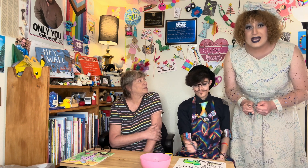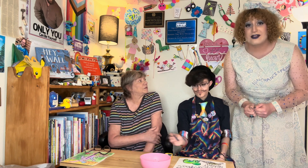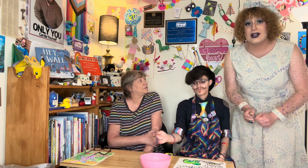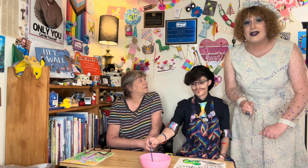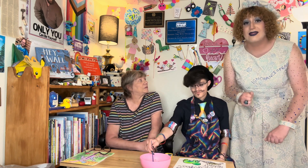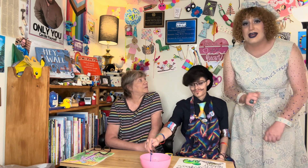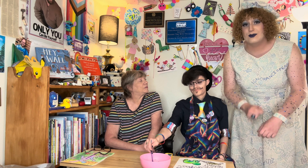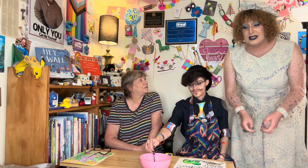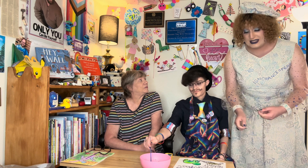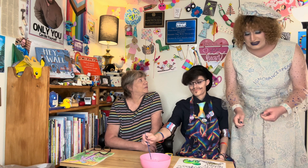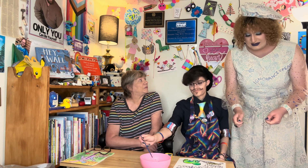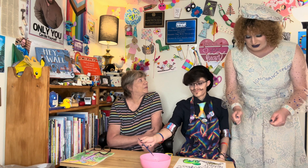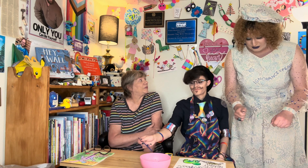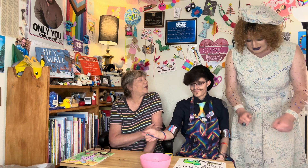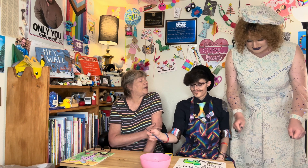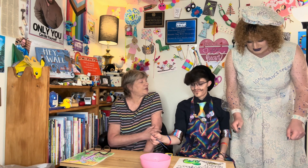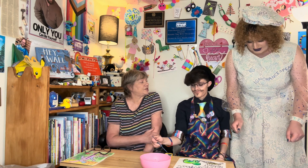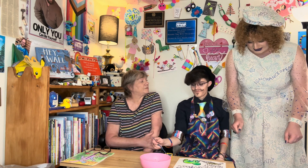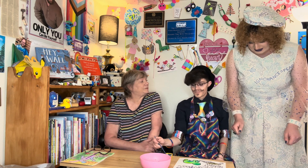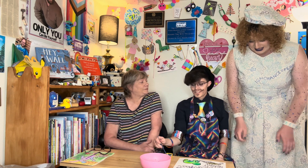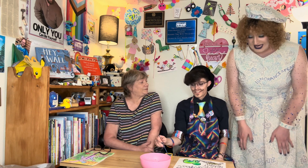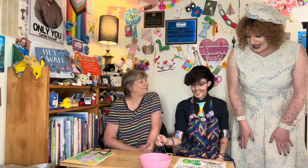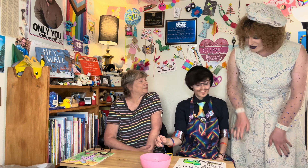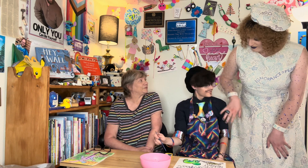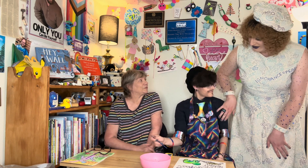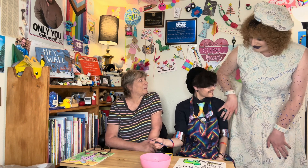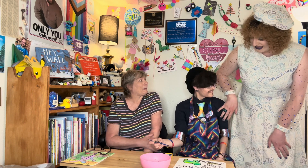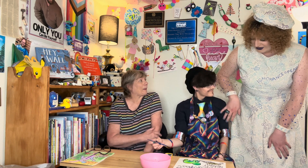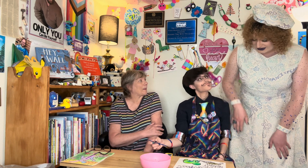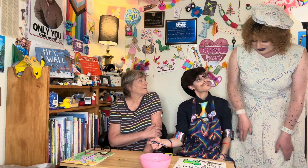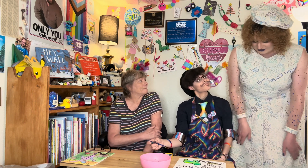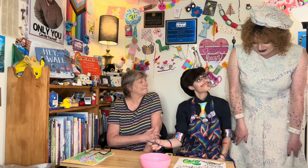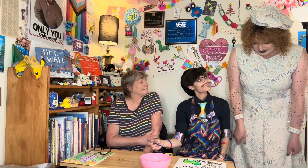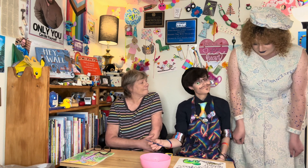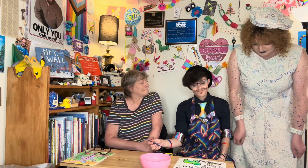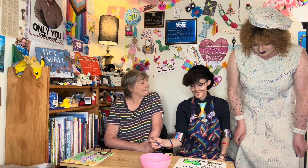together, and then we did the drawings on it. And I actually, Mx. Kai, you did help me with